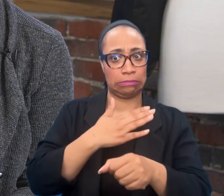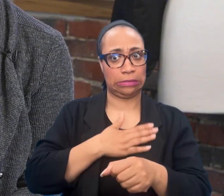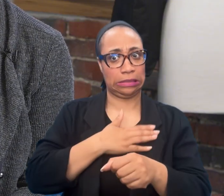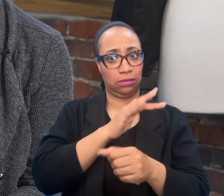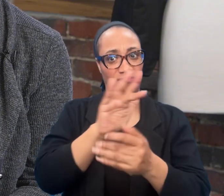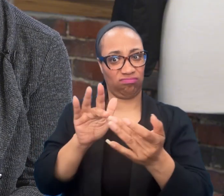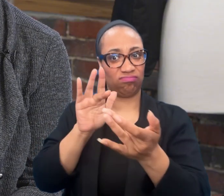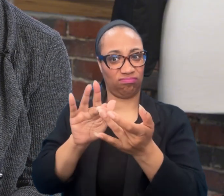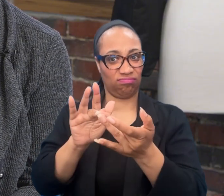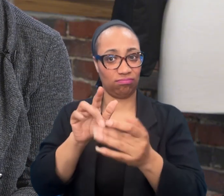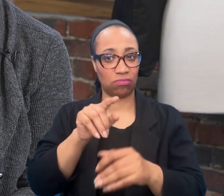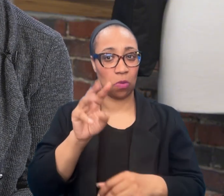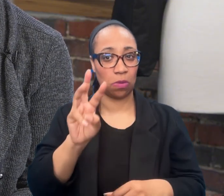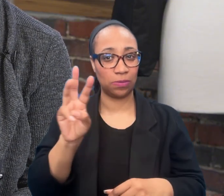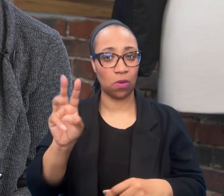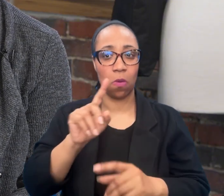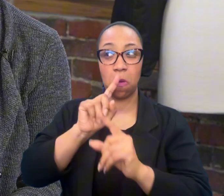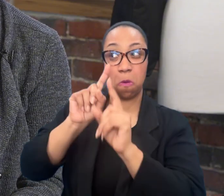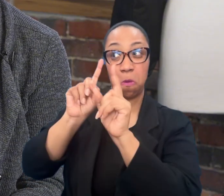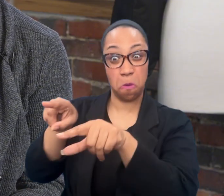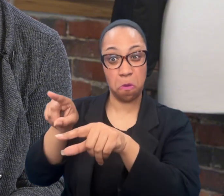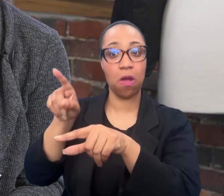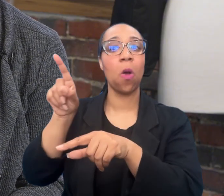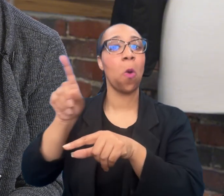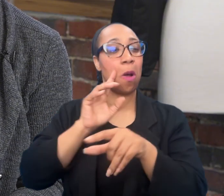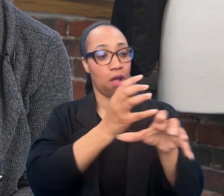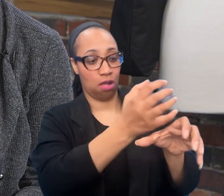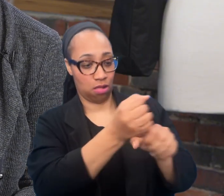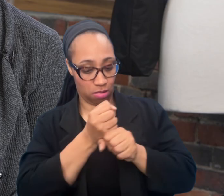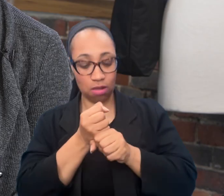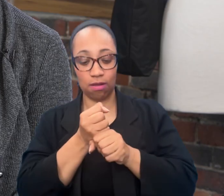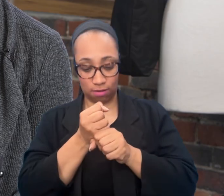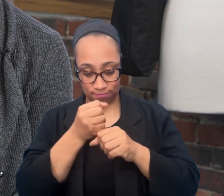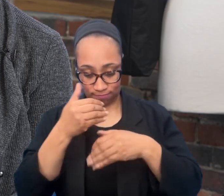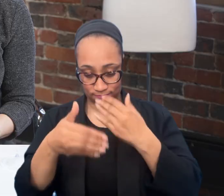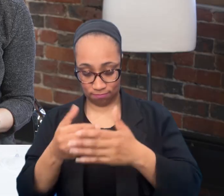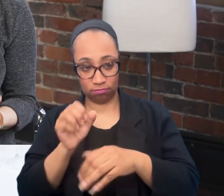reach out to us at acelleron.com/order and we can help get that process started for you the